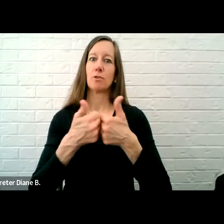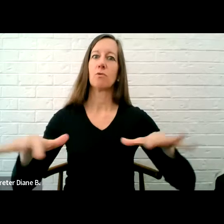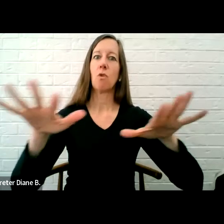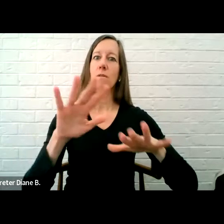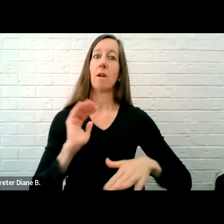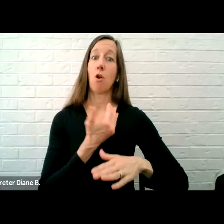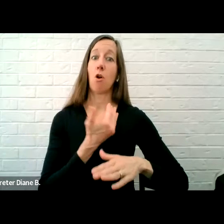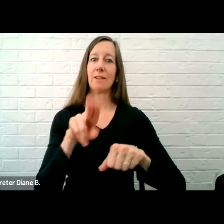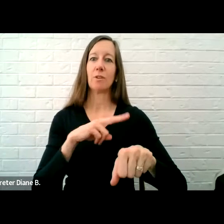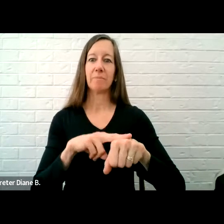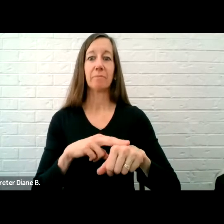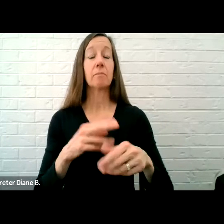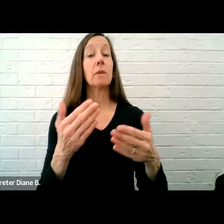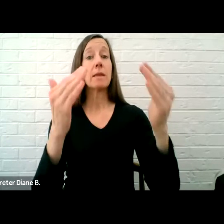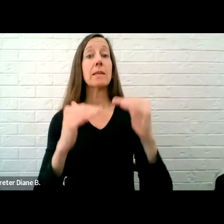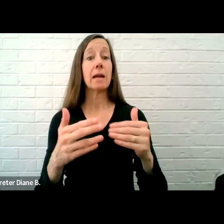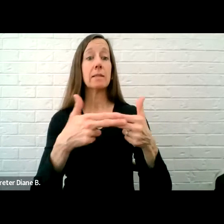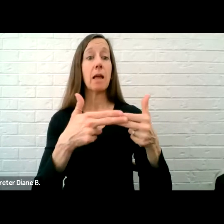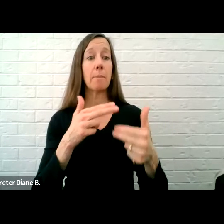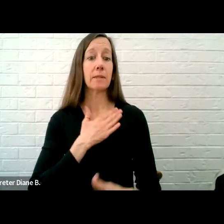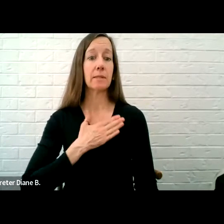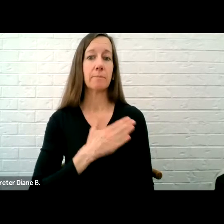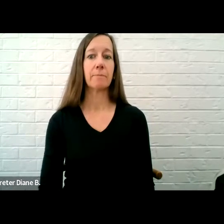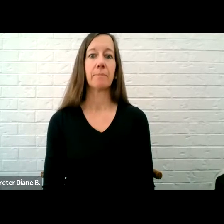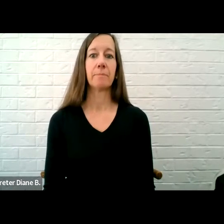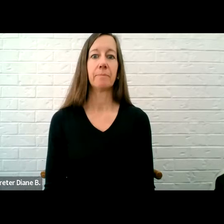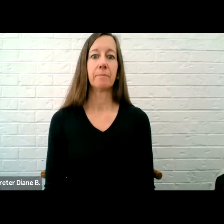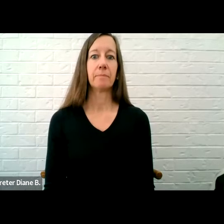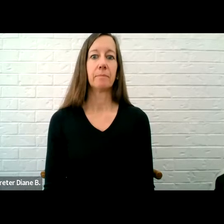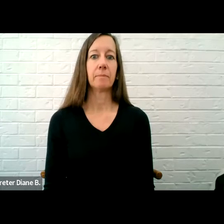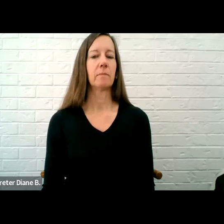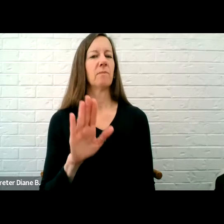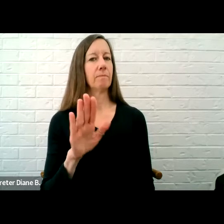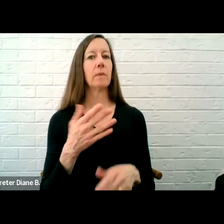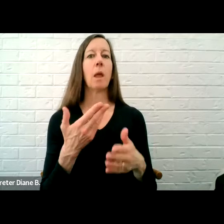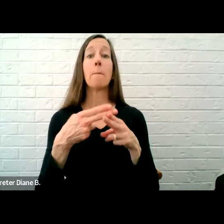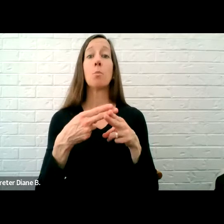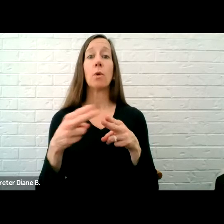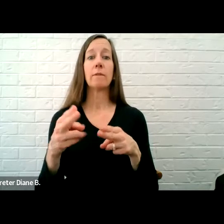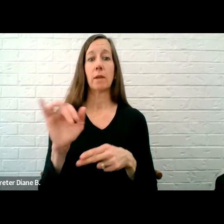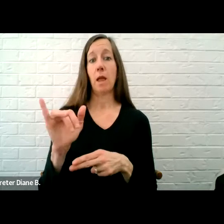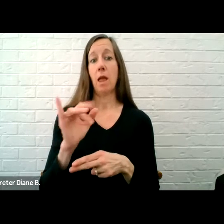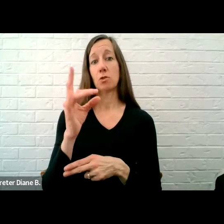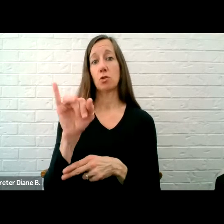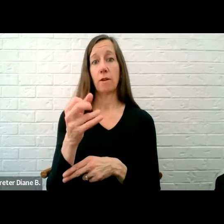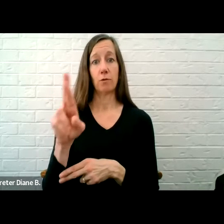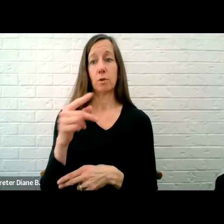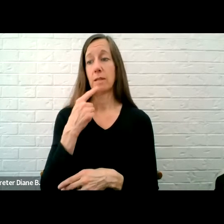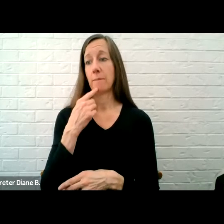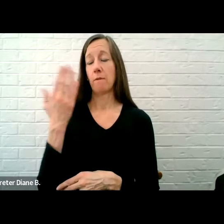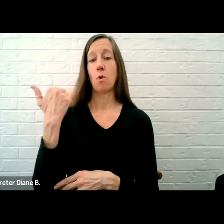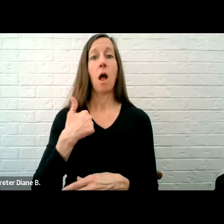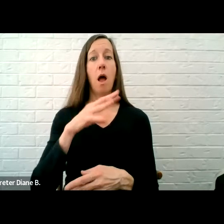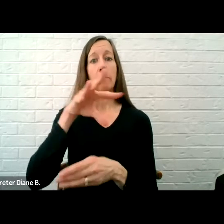Just briefly, as Jennifer said, I am with the National Association of State, Dd.